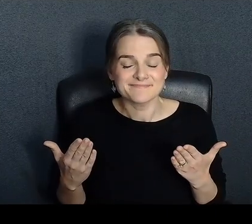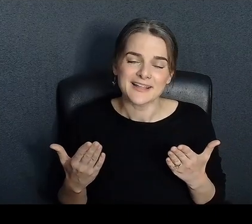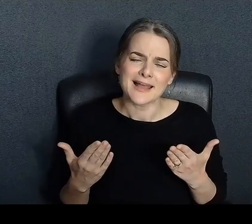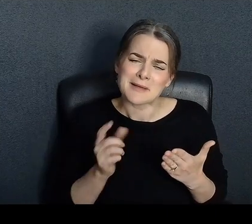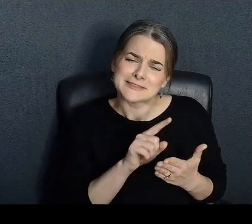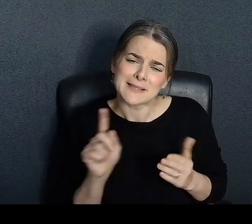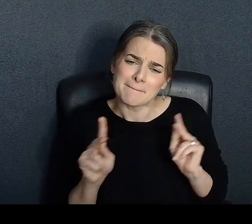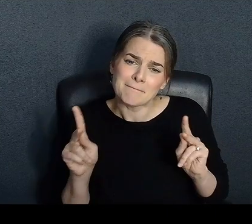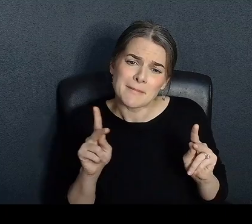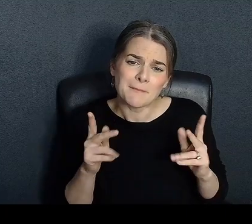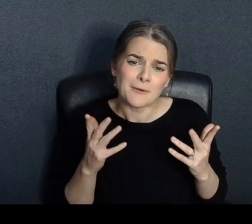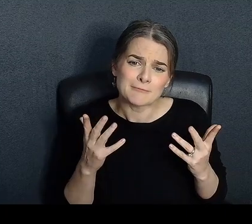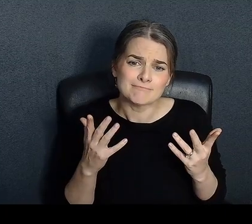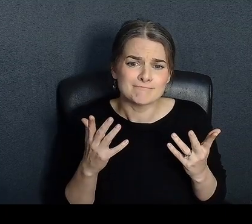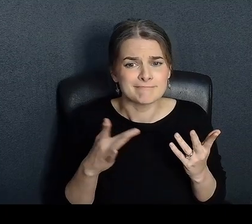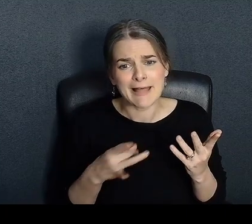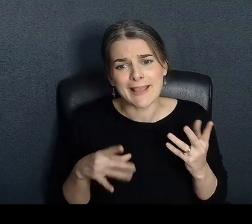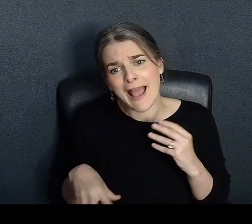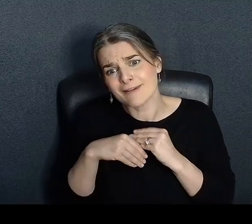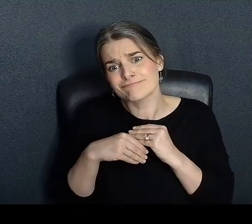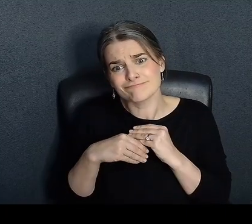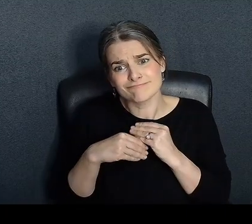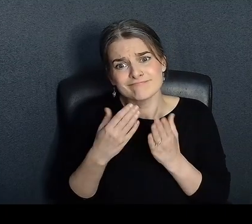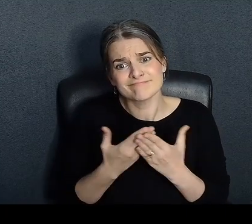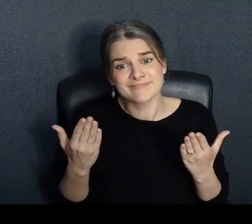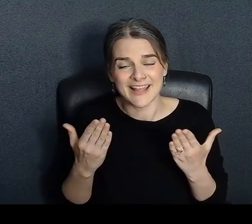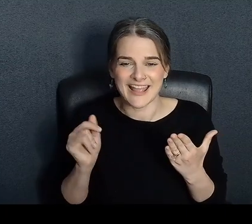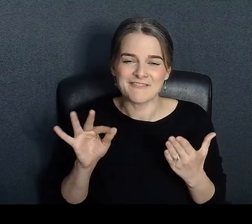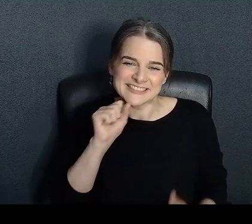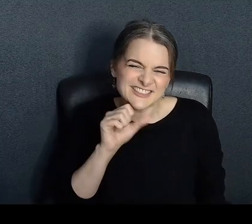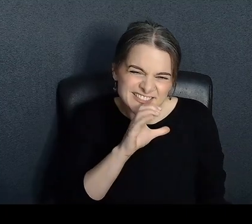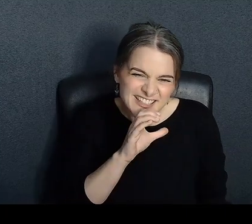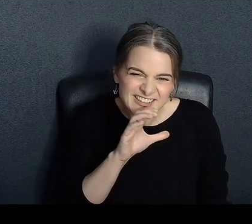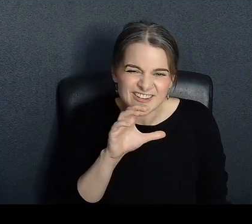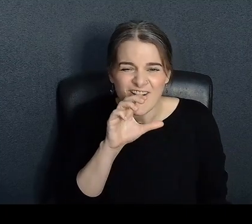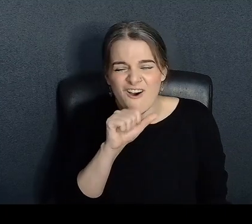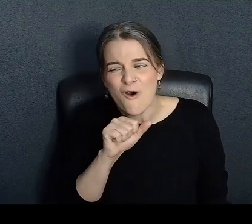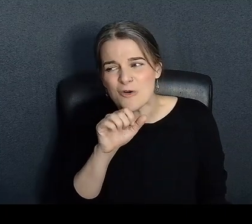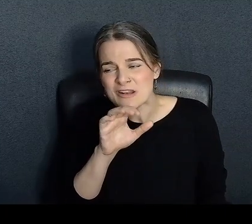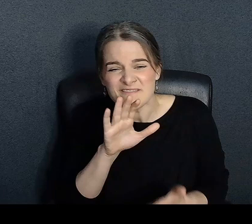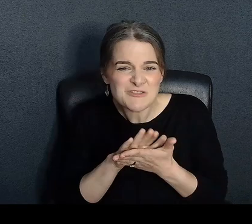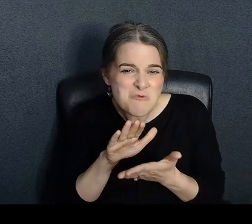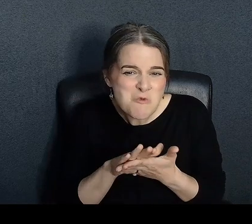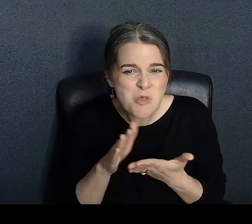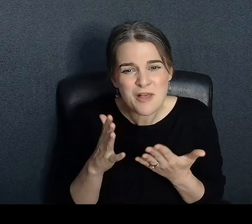especially if they're senior or if they're old school. They don't want to have a phone. They want to have something else.